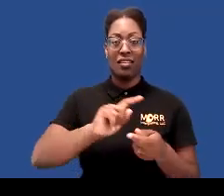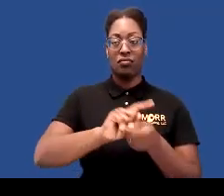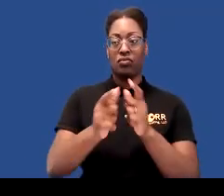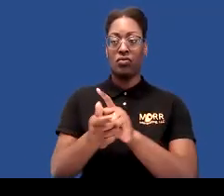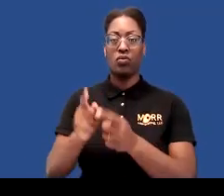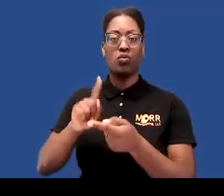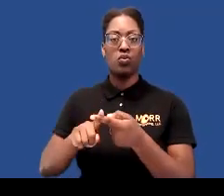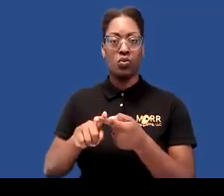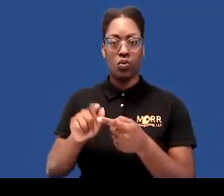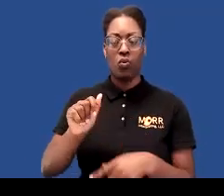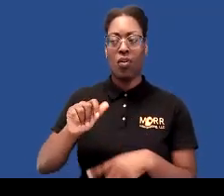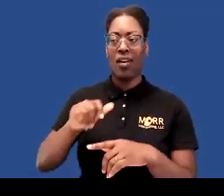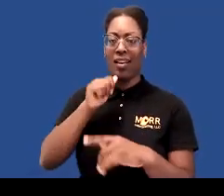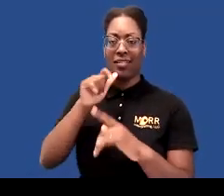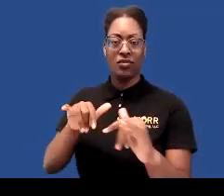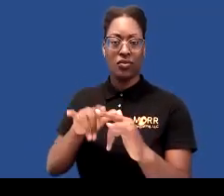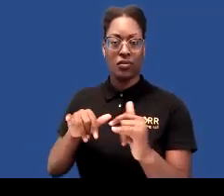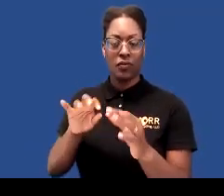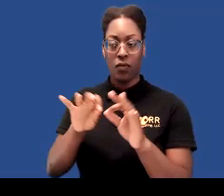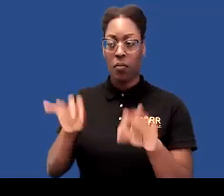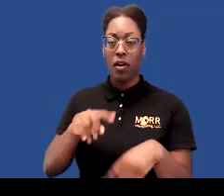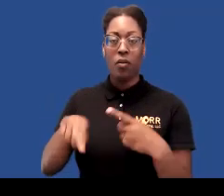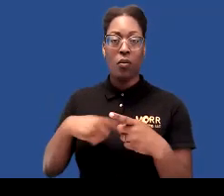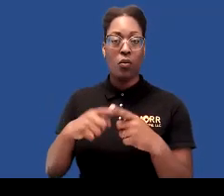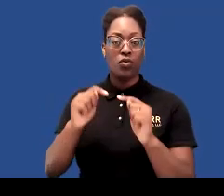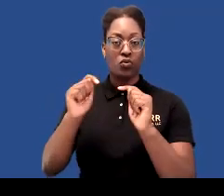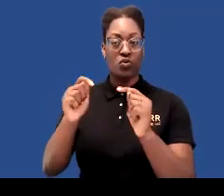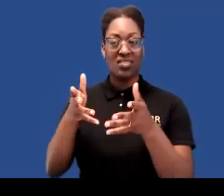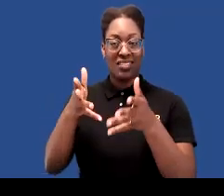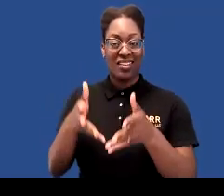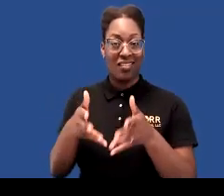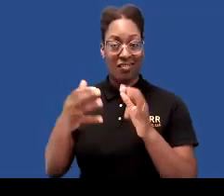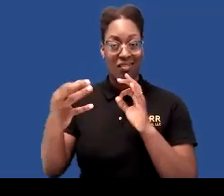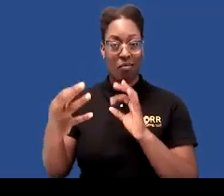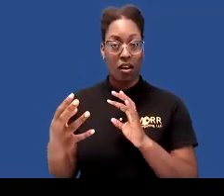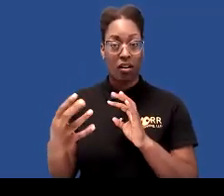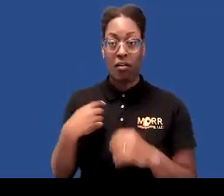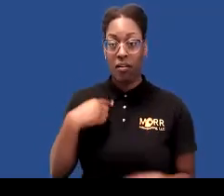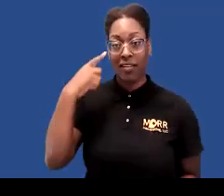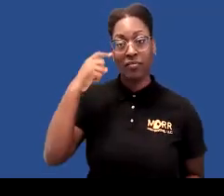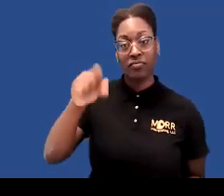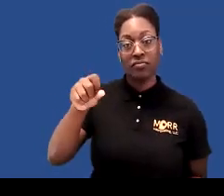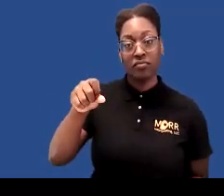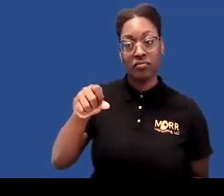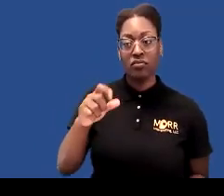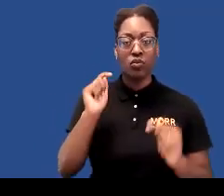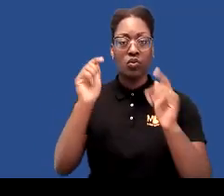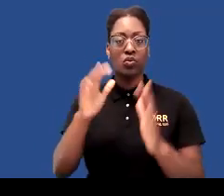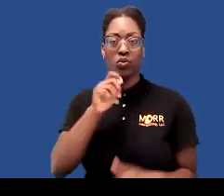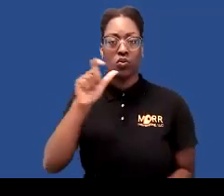when tutors leave comments? Yes I think so. Because tutors won t have to remember and implement the heuristic in the moment.